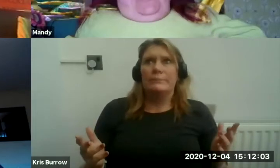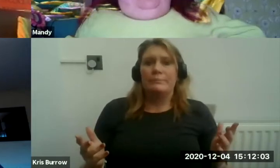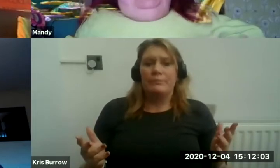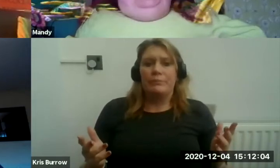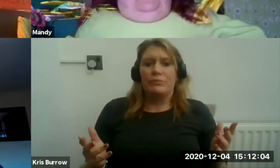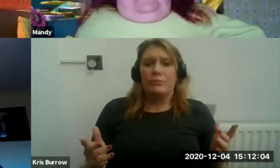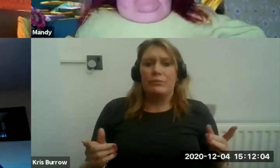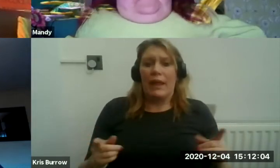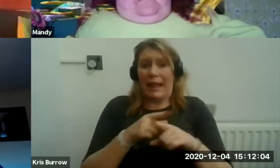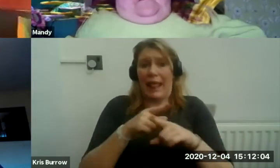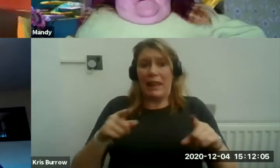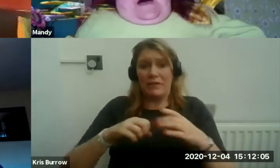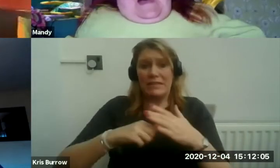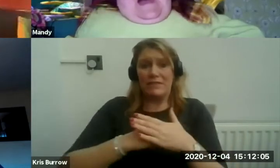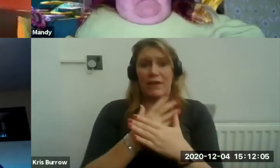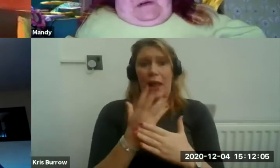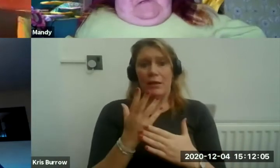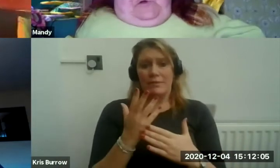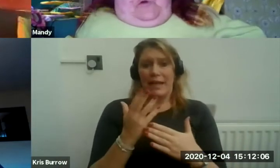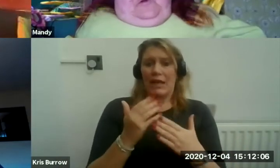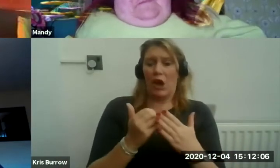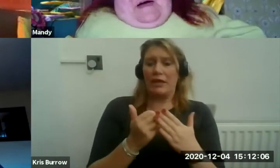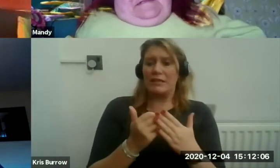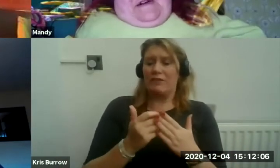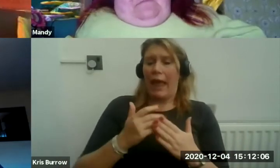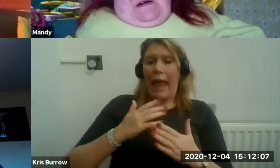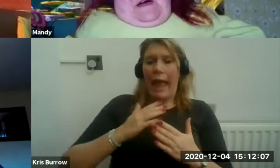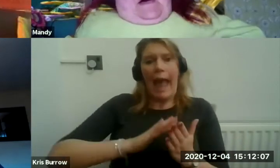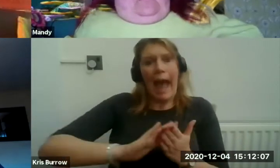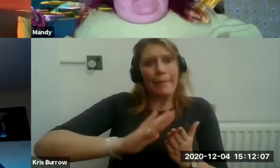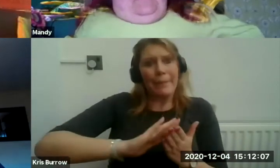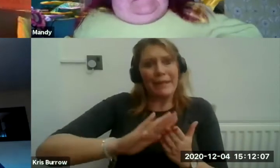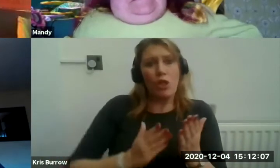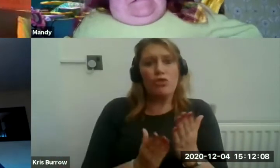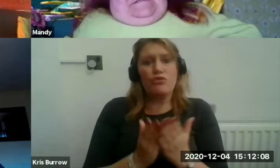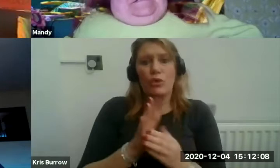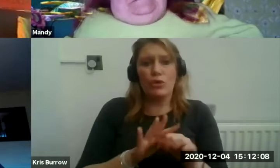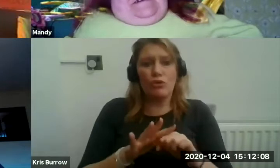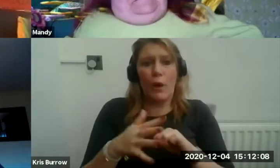rituals or habits during the pandemic that we didn't necessarily have before? So,